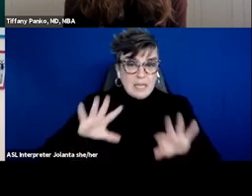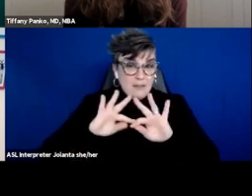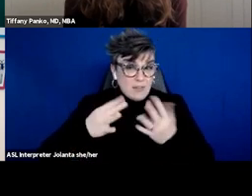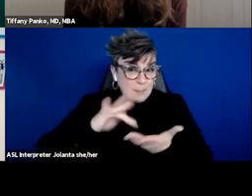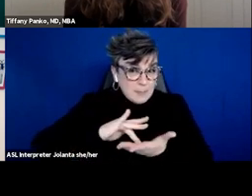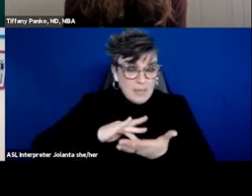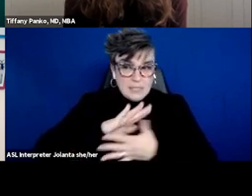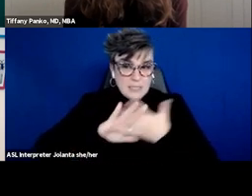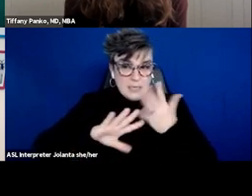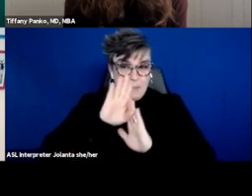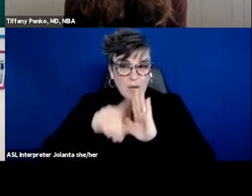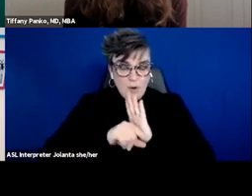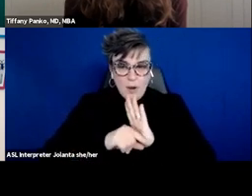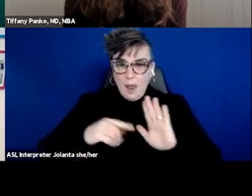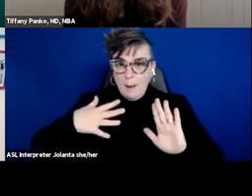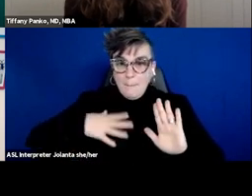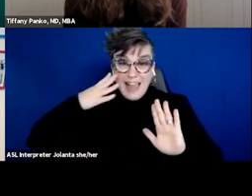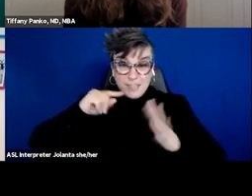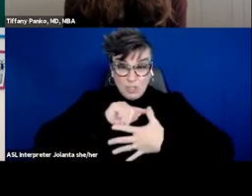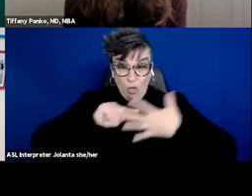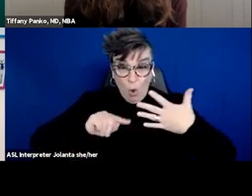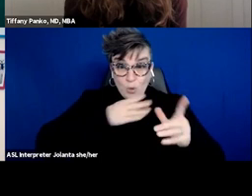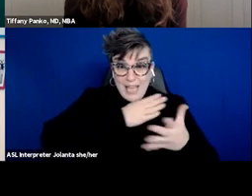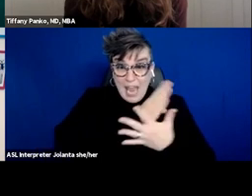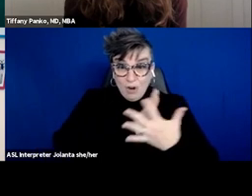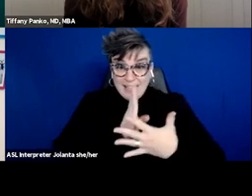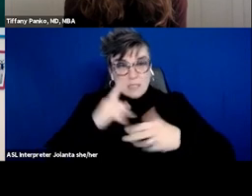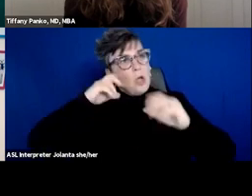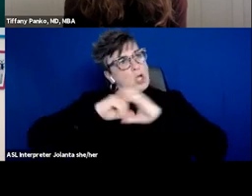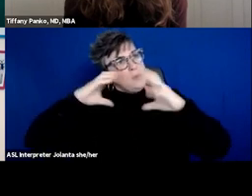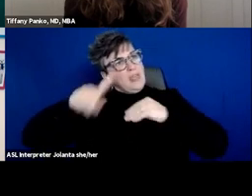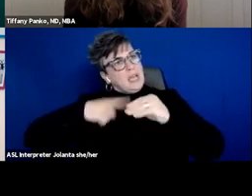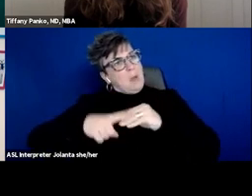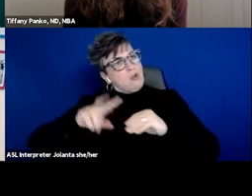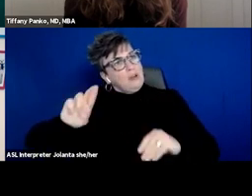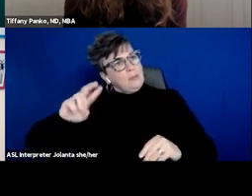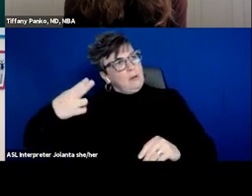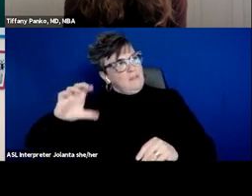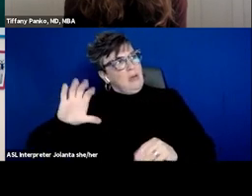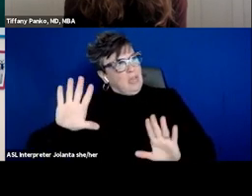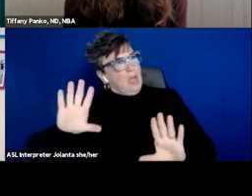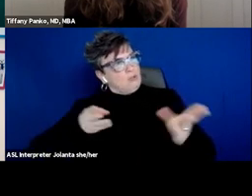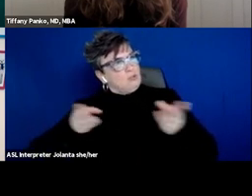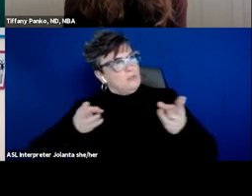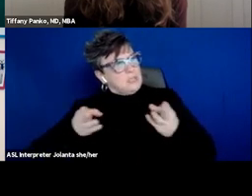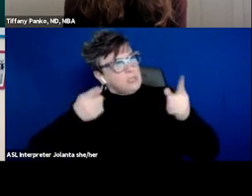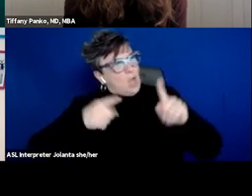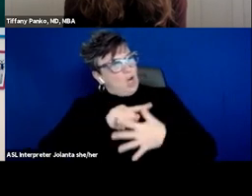are the areas where you think of reproductive health care services occurring. But it is